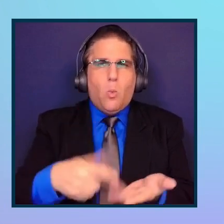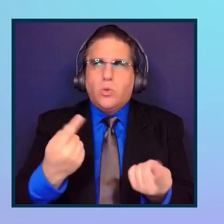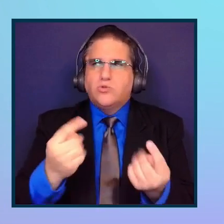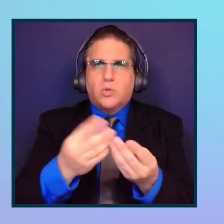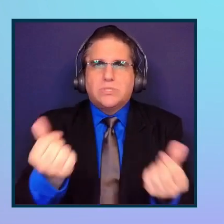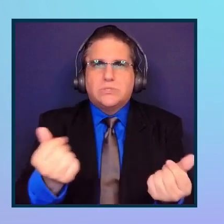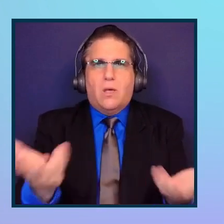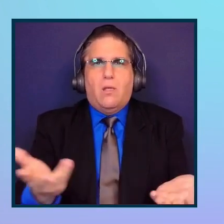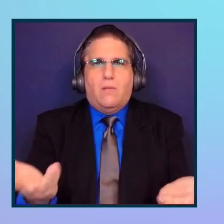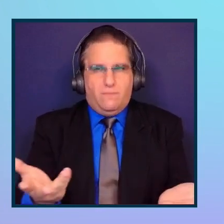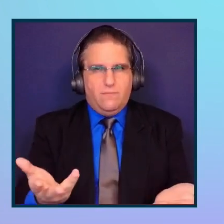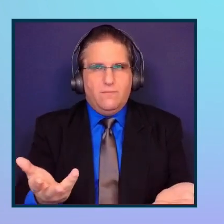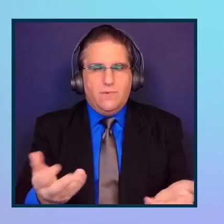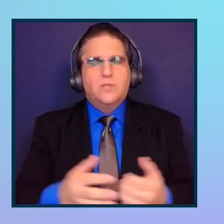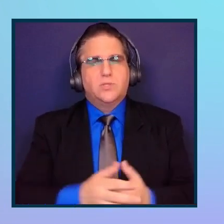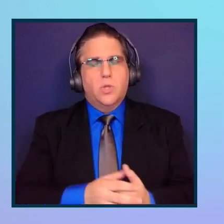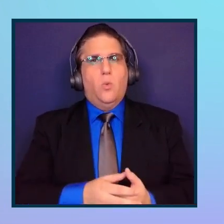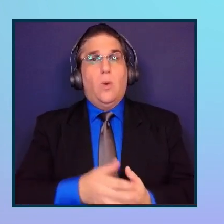to honor the friction of disability.